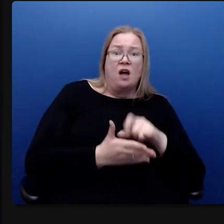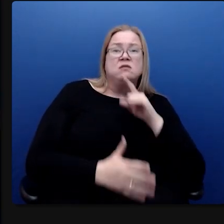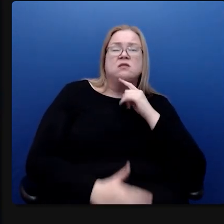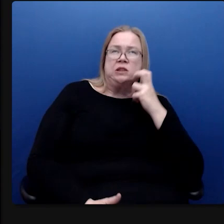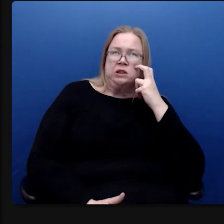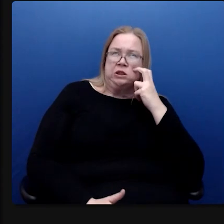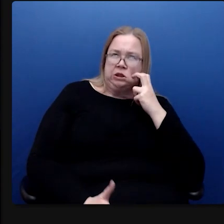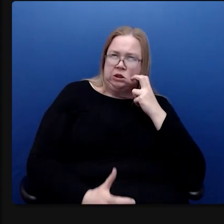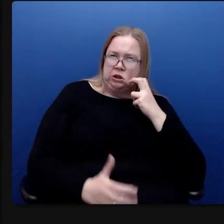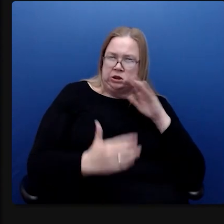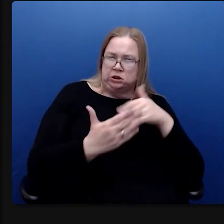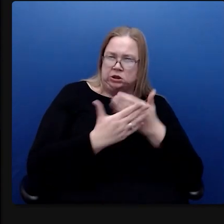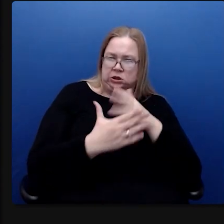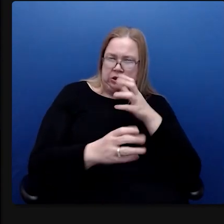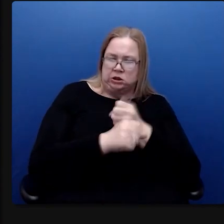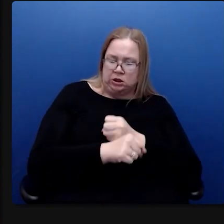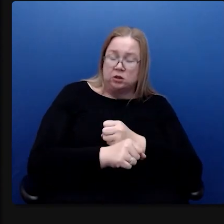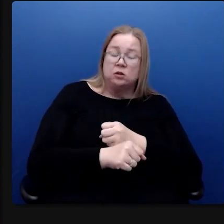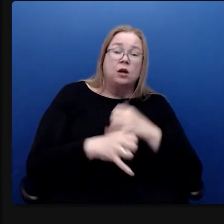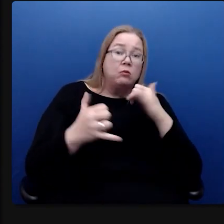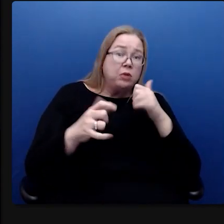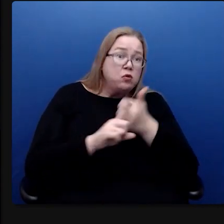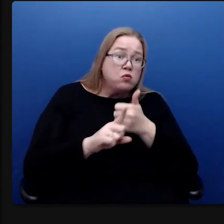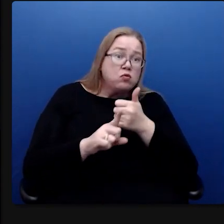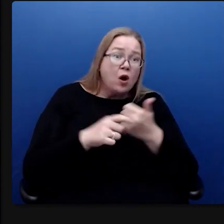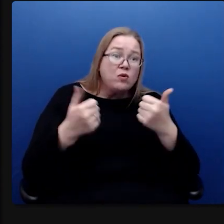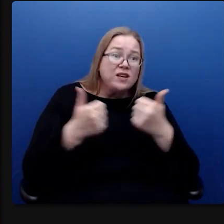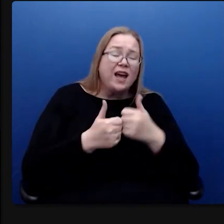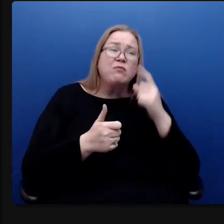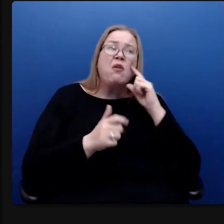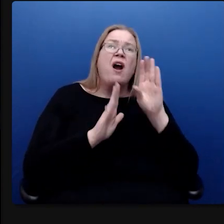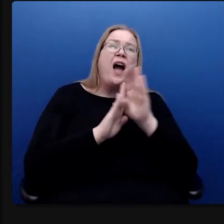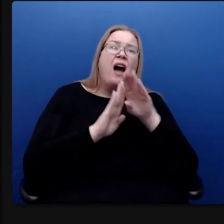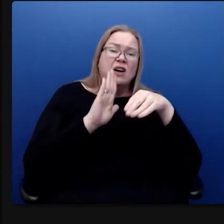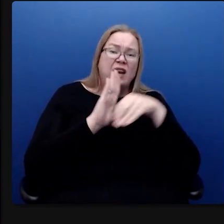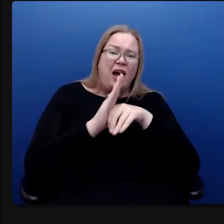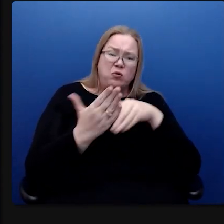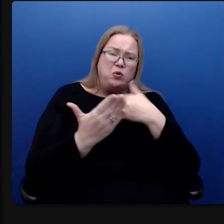that is very tedious to reach? What about playing your own game for half an hour